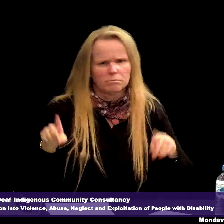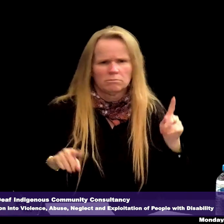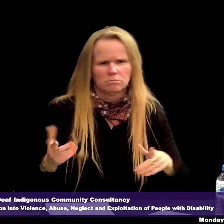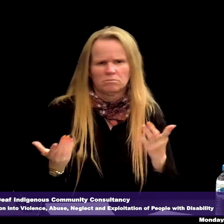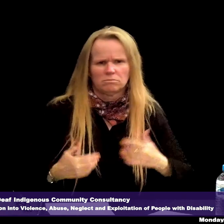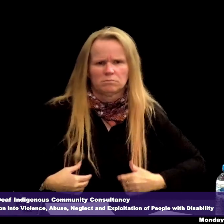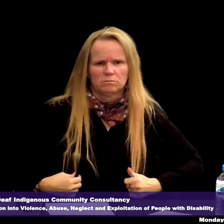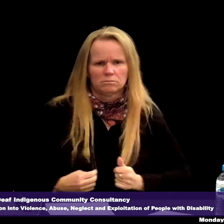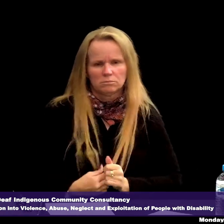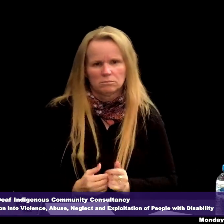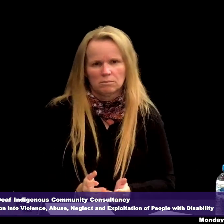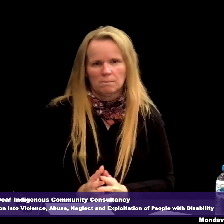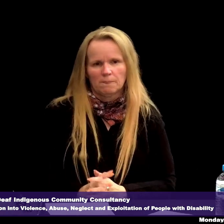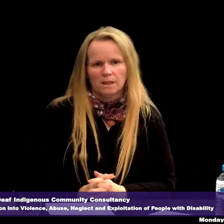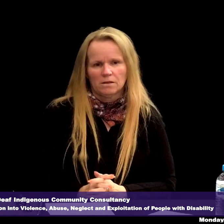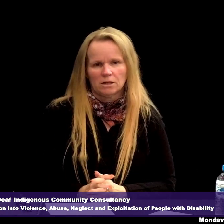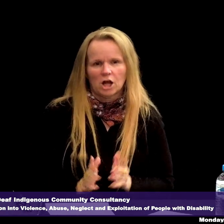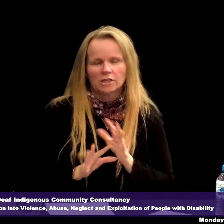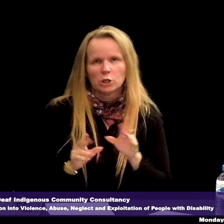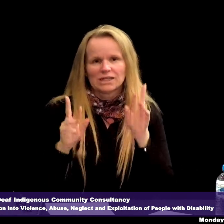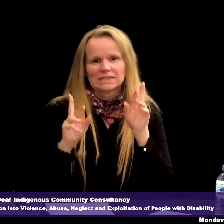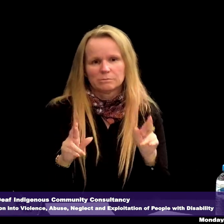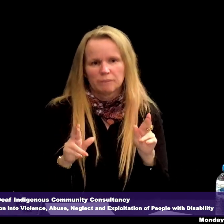You know, I think there's a whole range of people, different backgrounds we could look